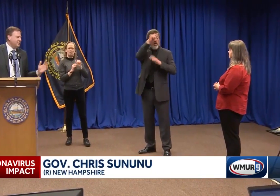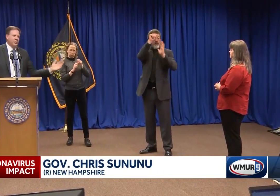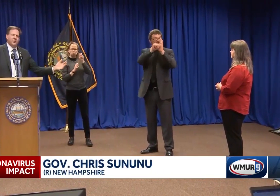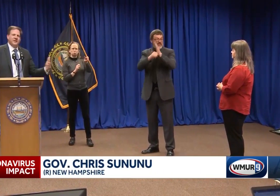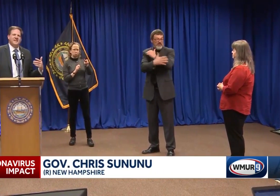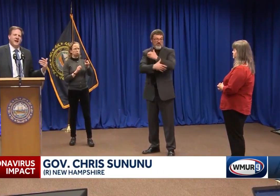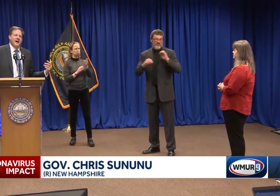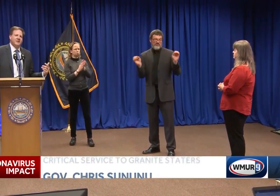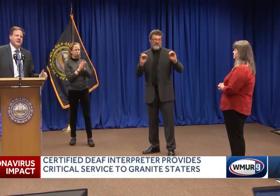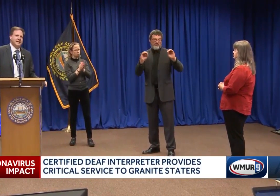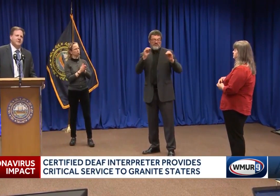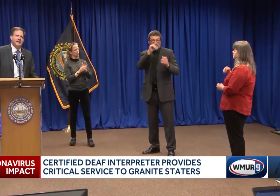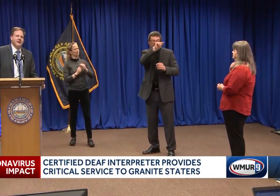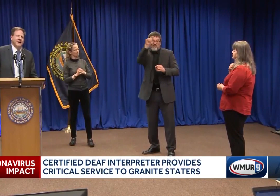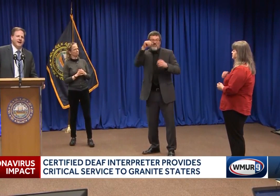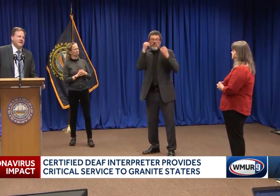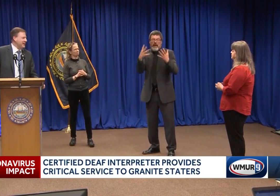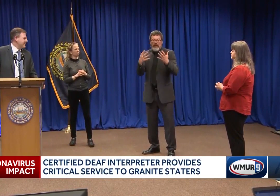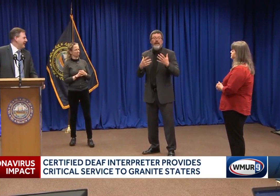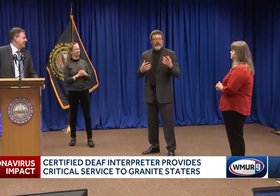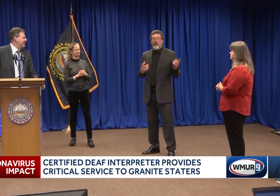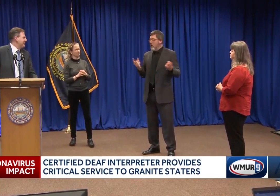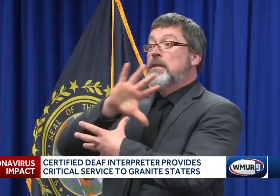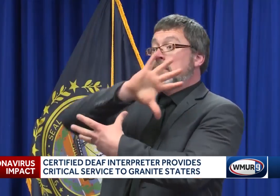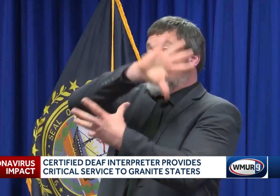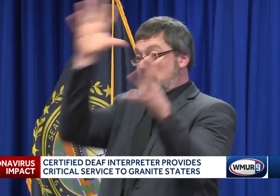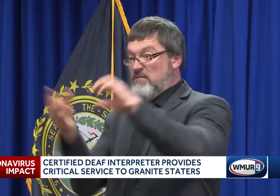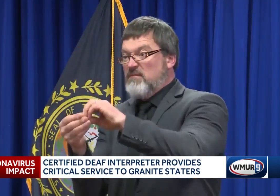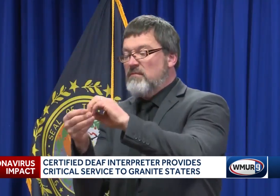28> IT'S AN INTRICATE DANCE - AND A PROGRESSIVE ONE.